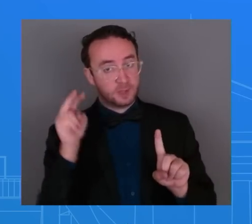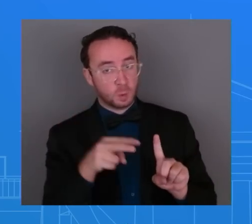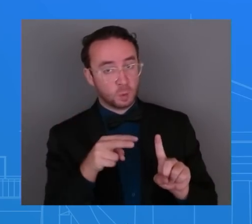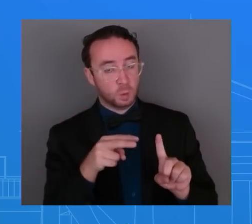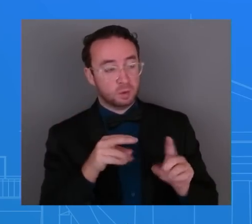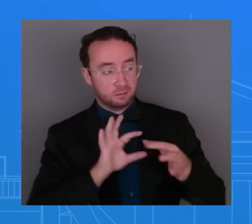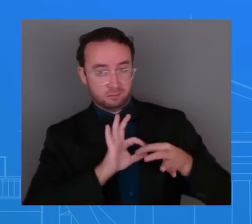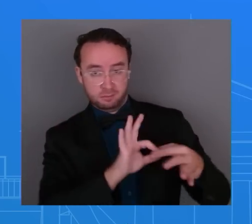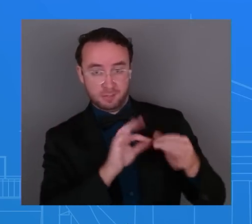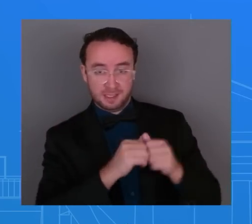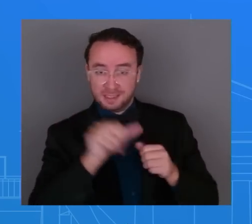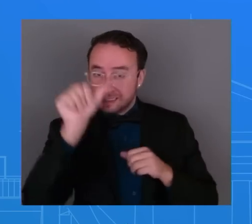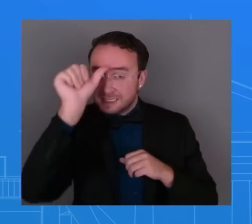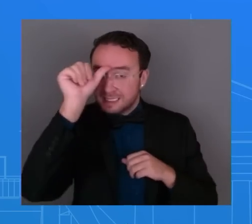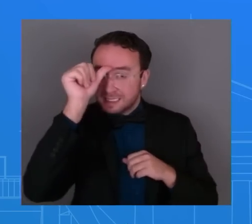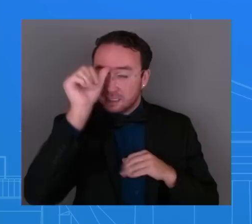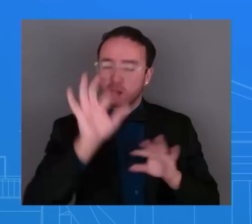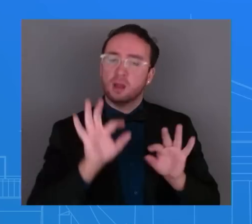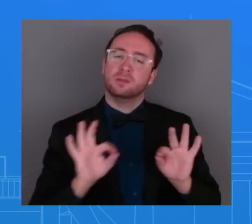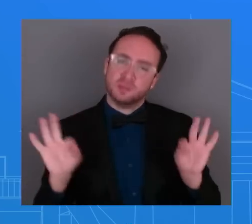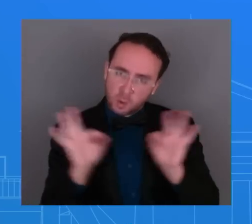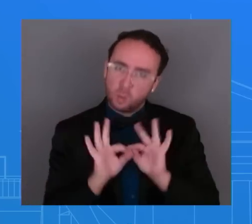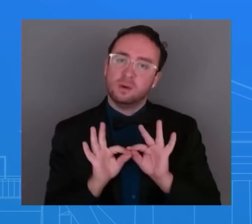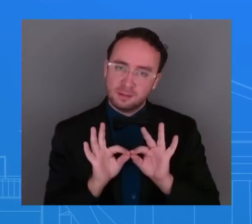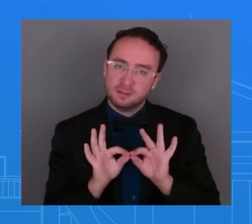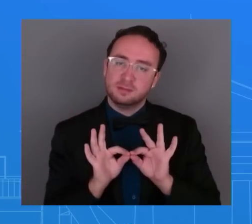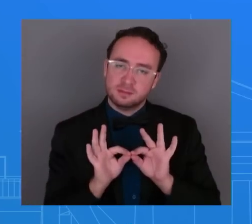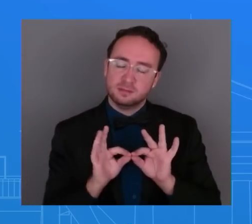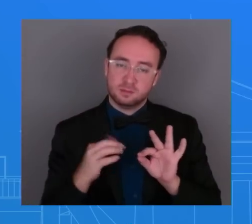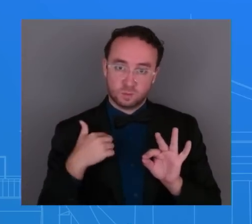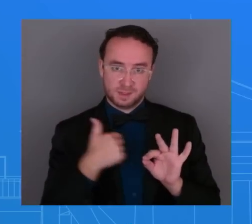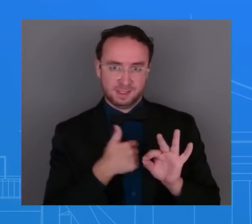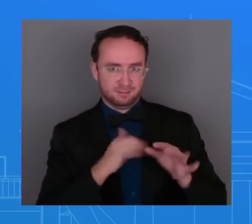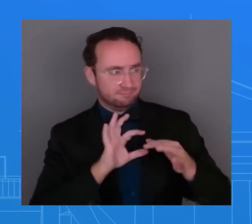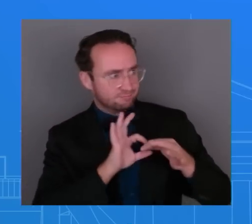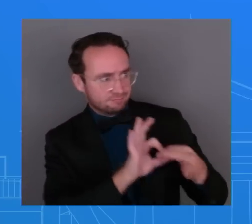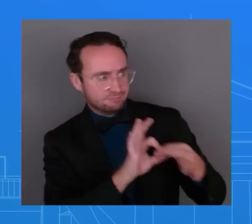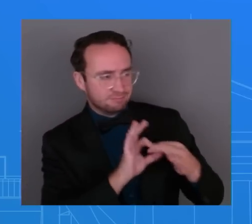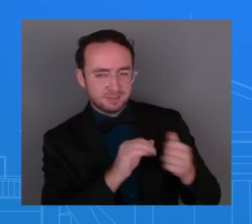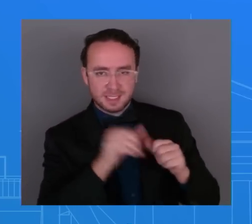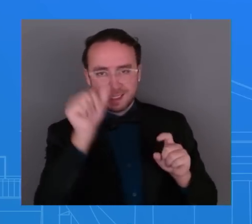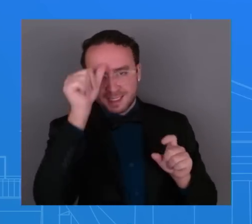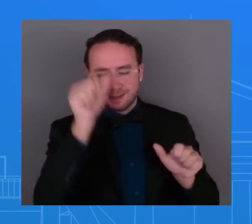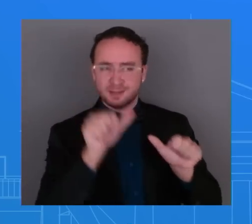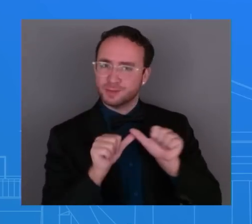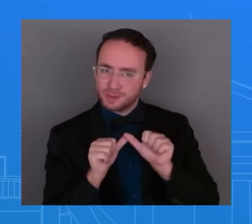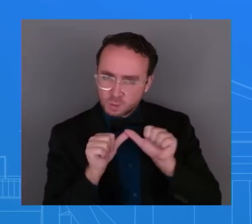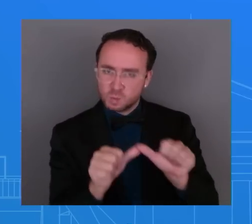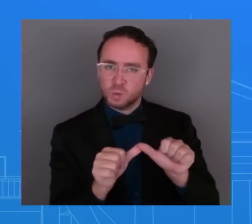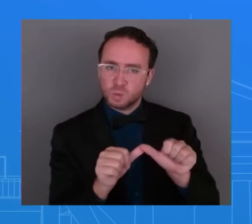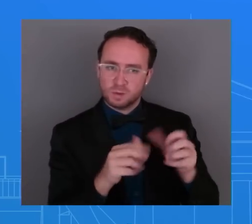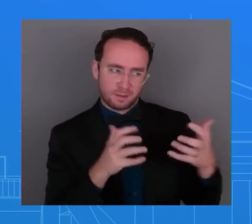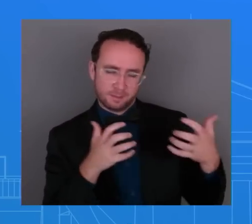our most vital priorities, including through the Quad and the U.S.-India initiative on th- -- Critical and Emerging Technology.